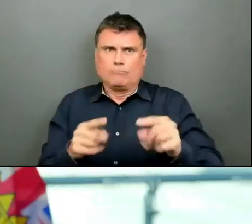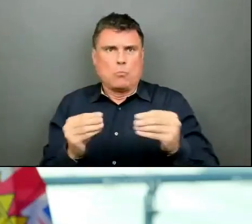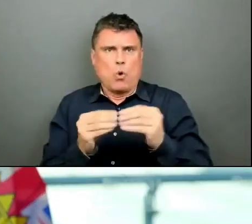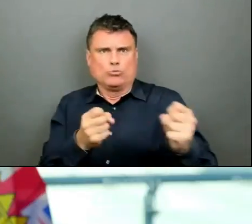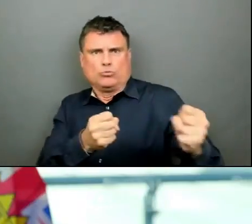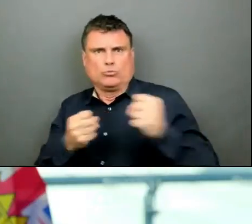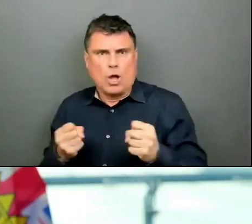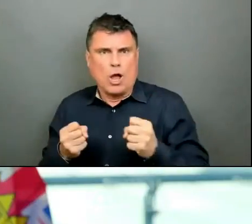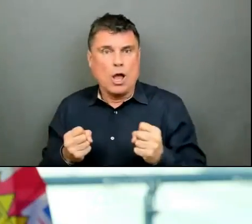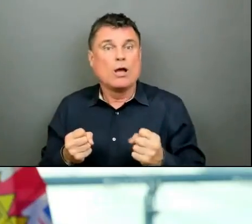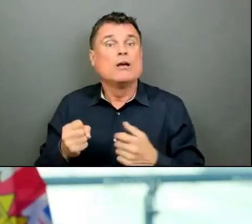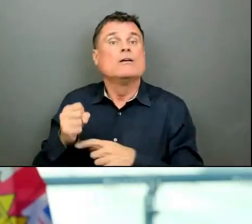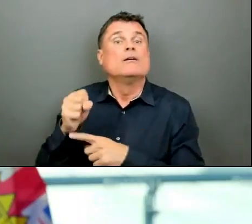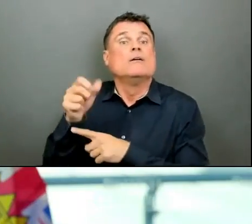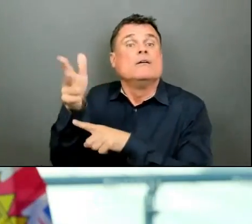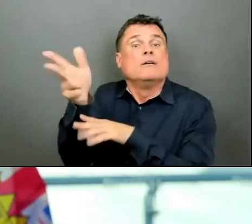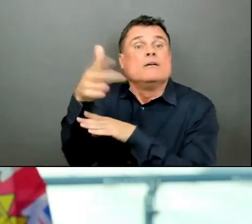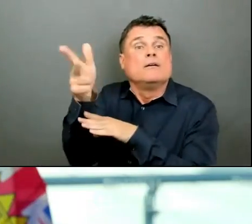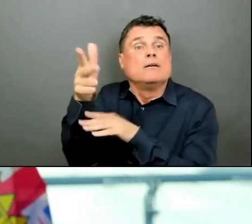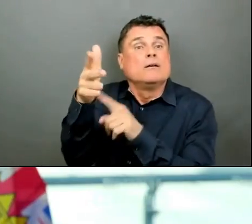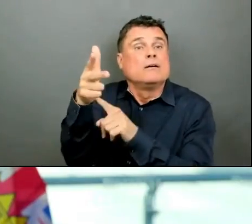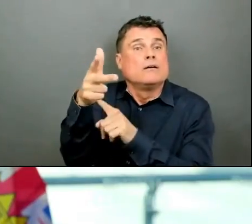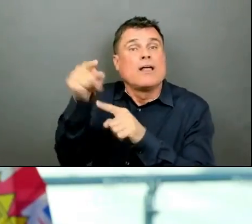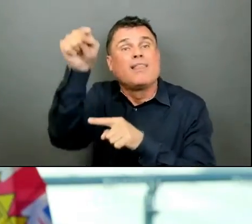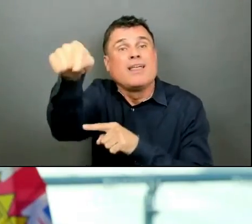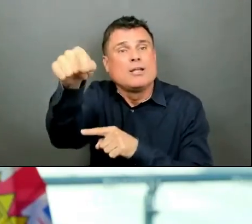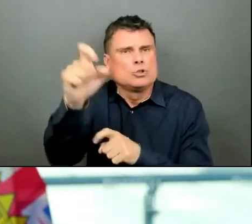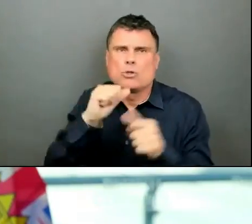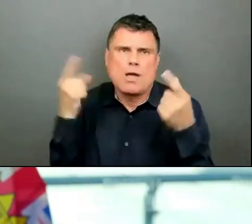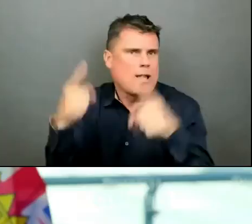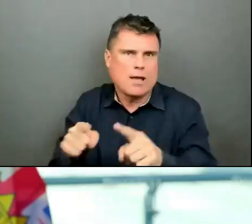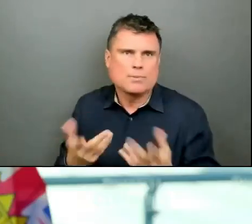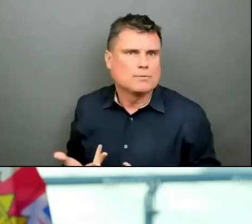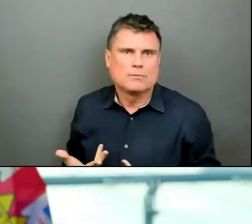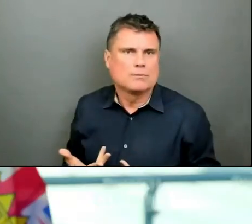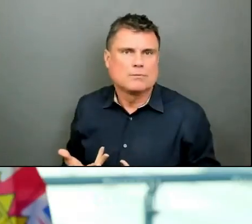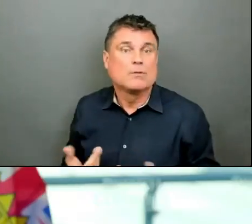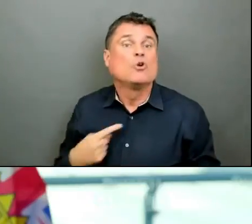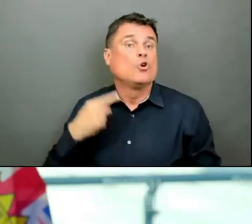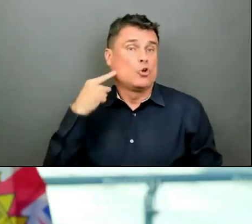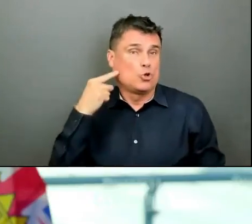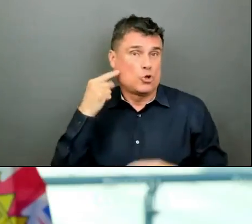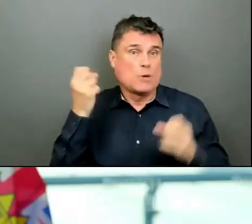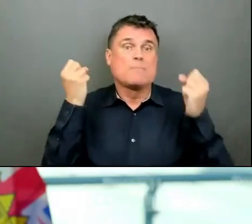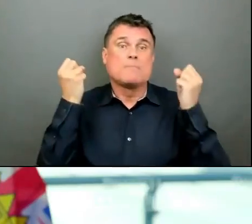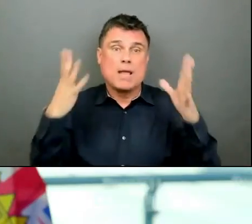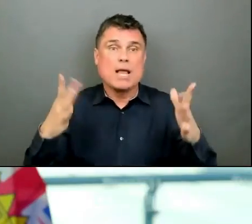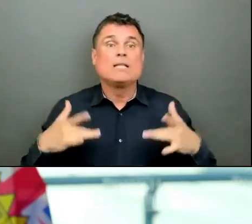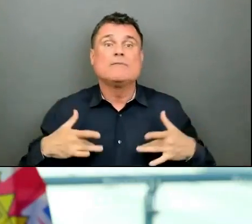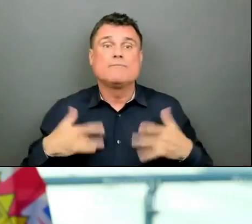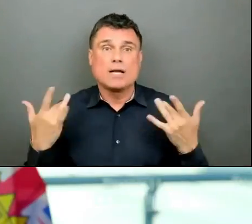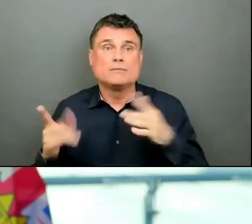that should not happen. There were a number of events we heard about in the interior over the past